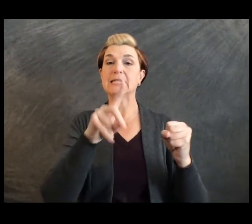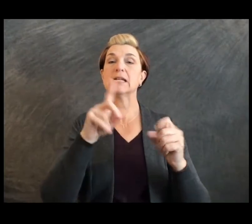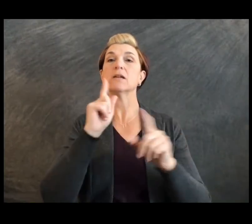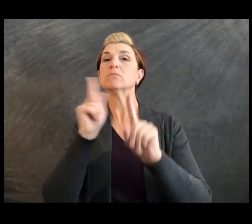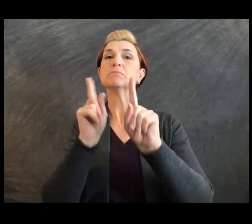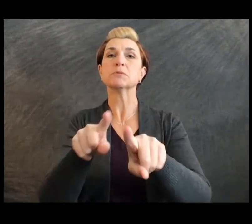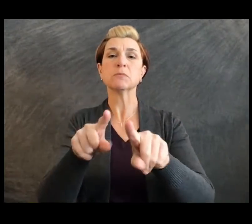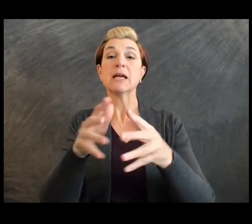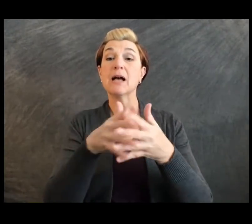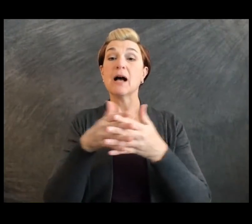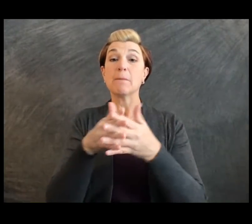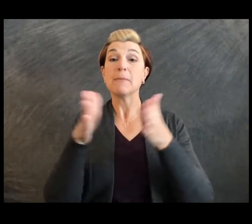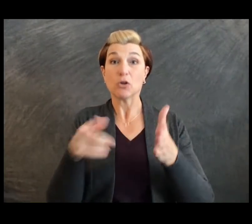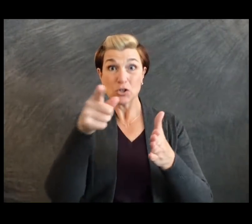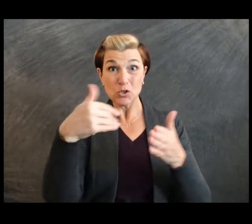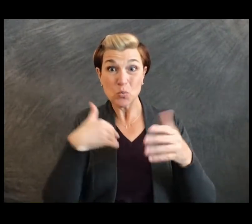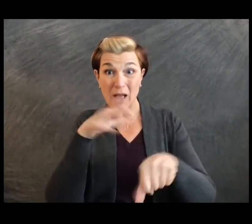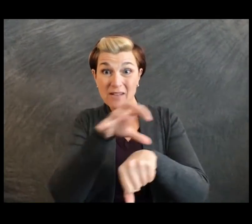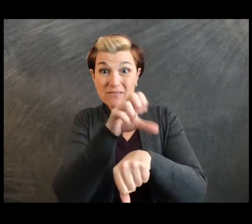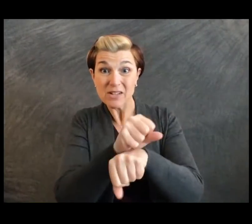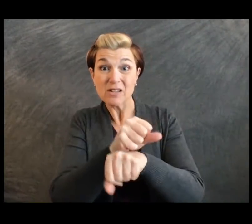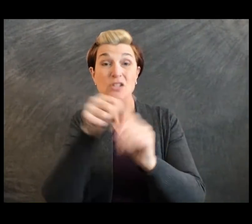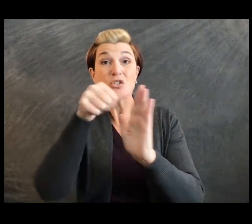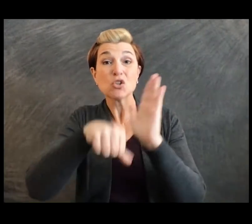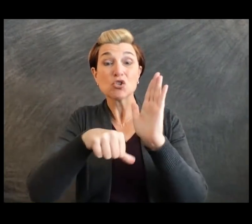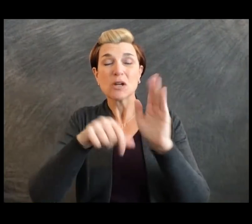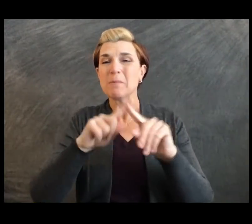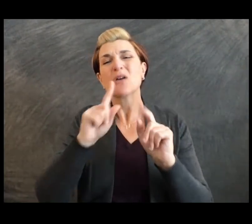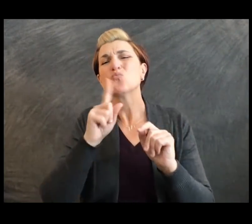another way that you're going to make sure that medical supplies are available